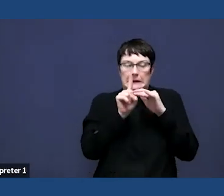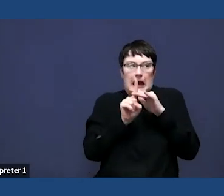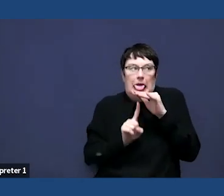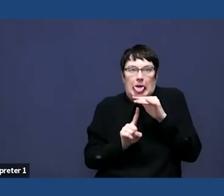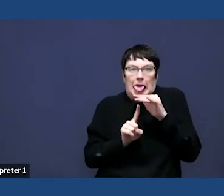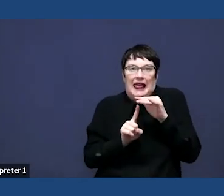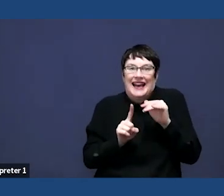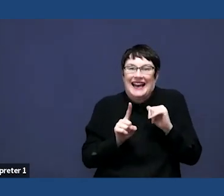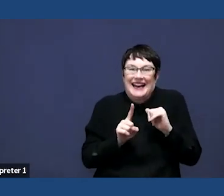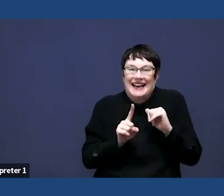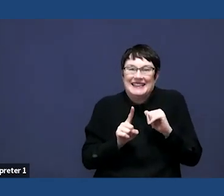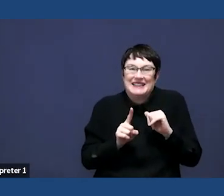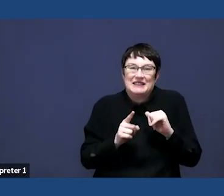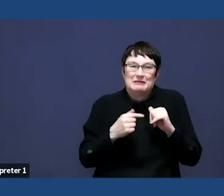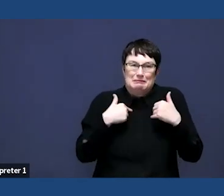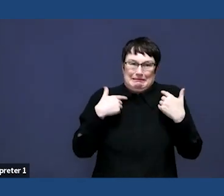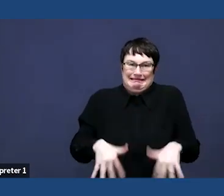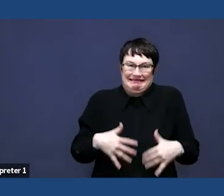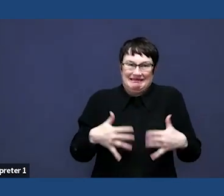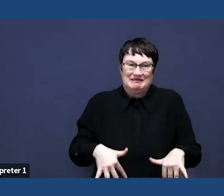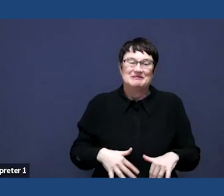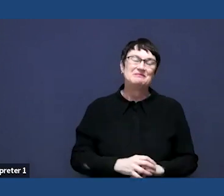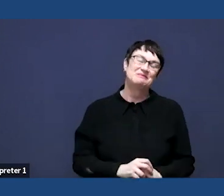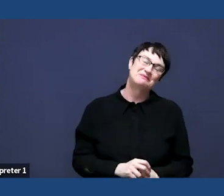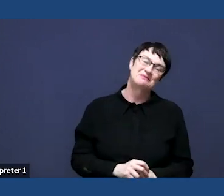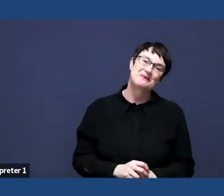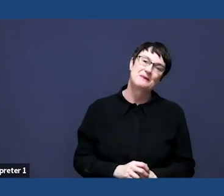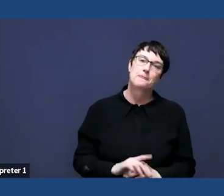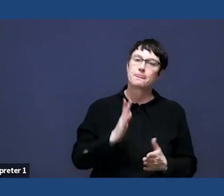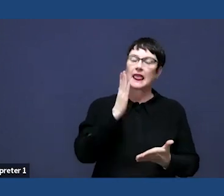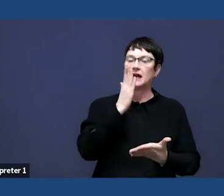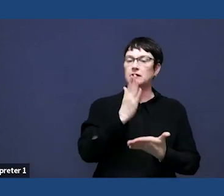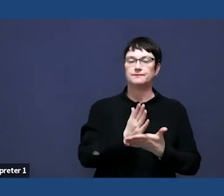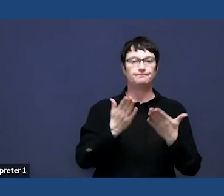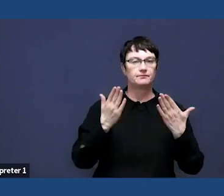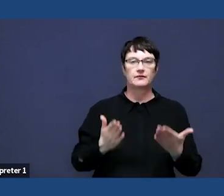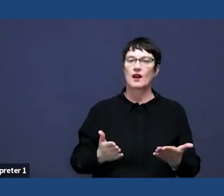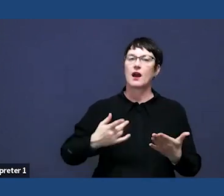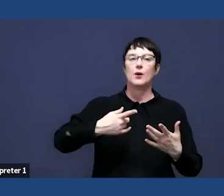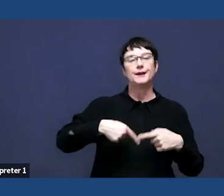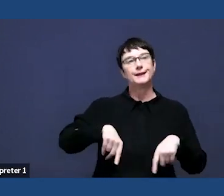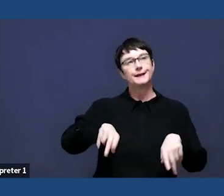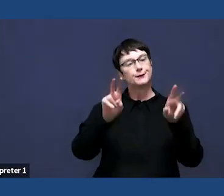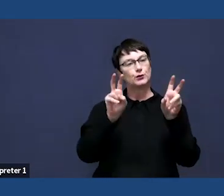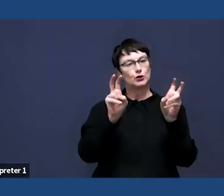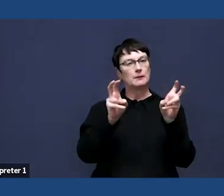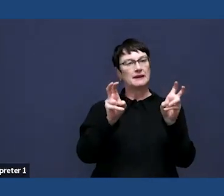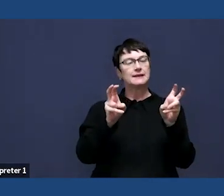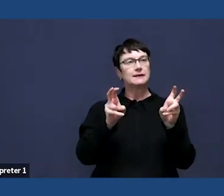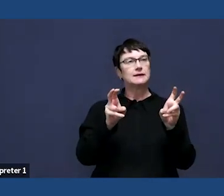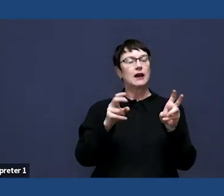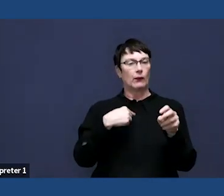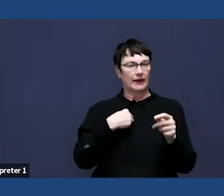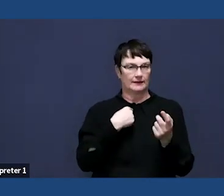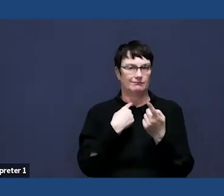We're having a wonderful debate on topics that are not relevant now but for the future.